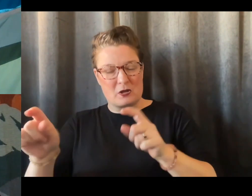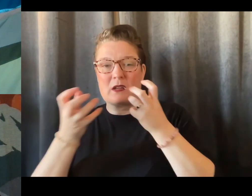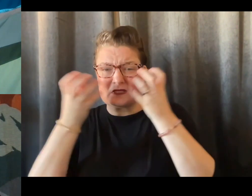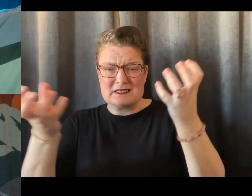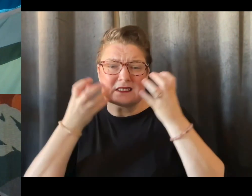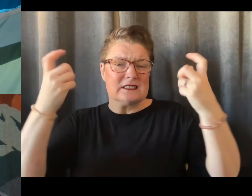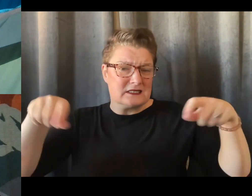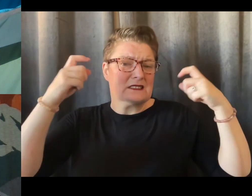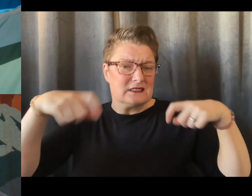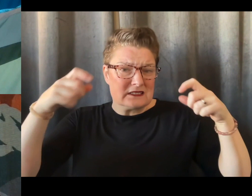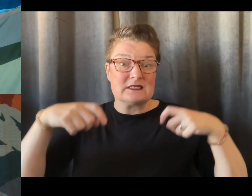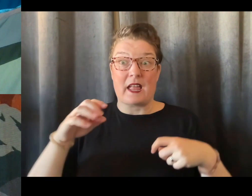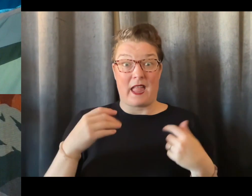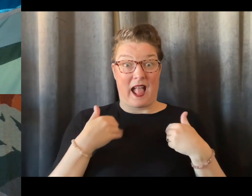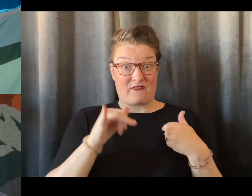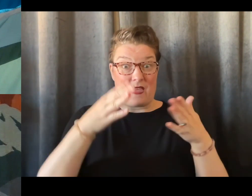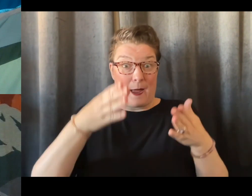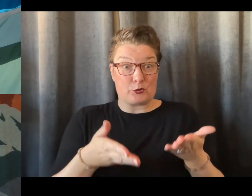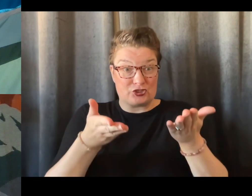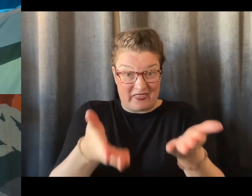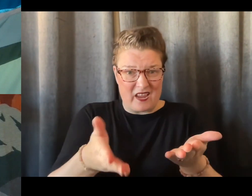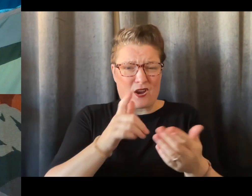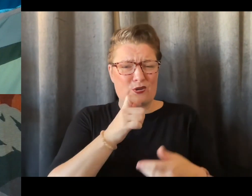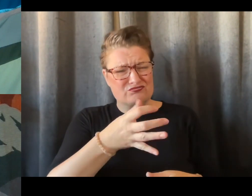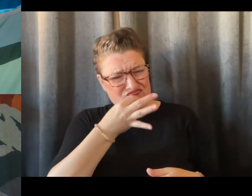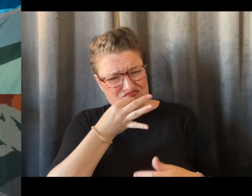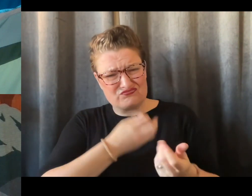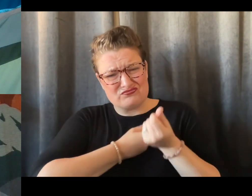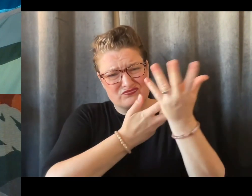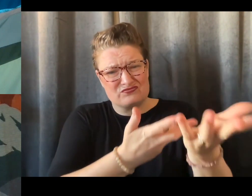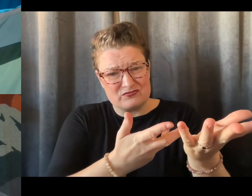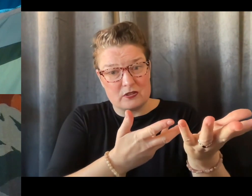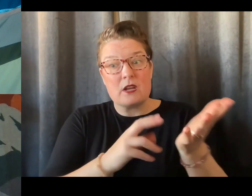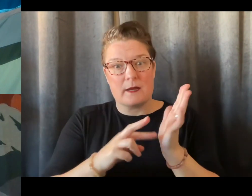that person who's able to express in that way helps everybody express and